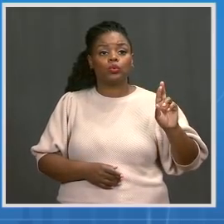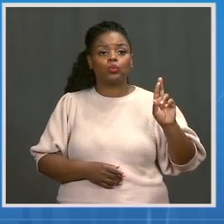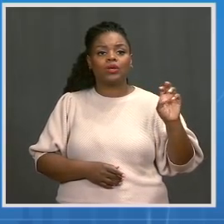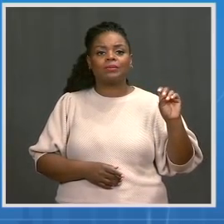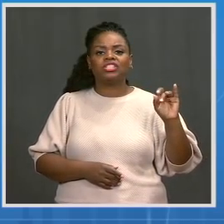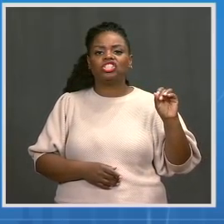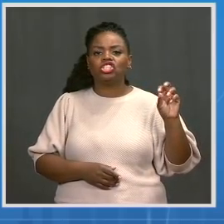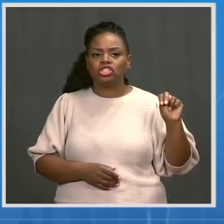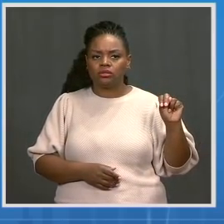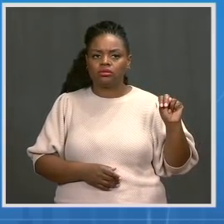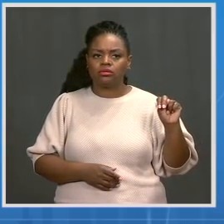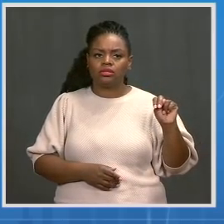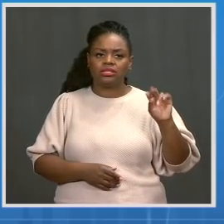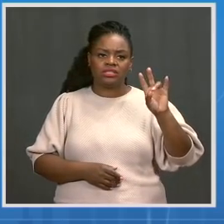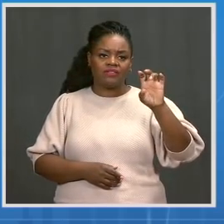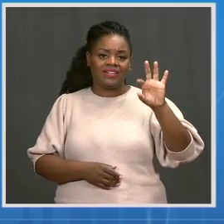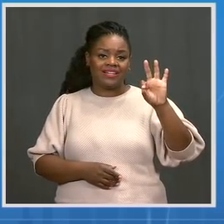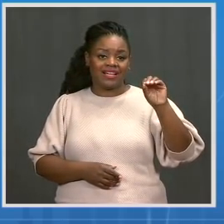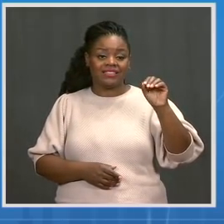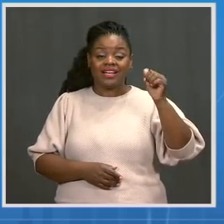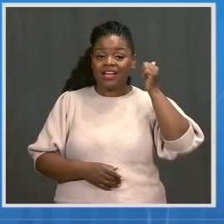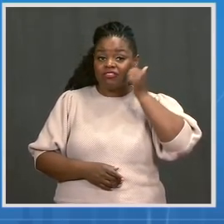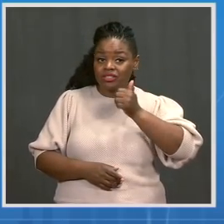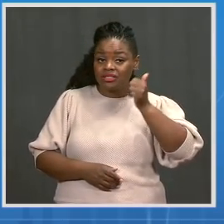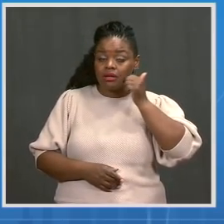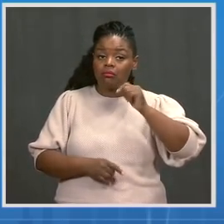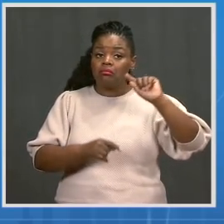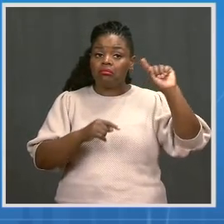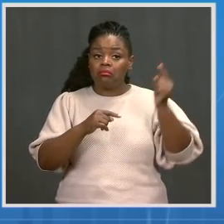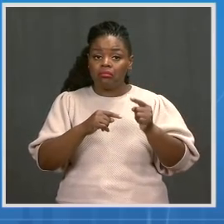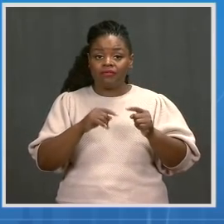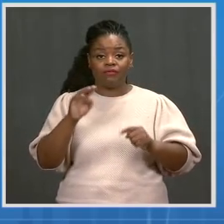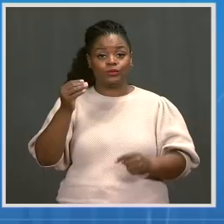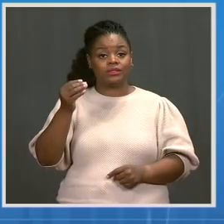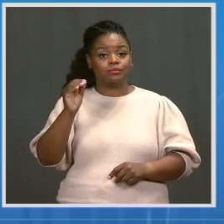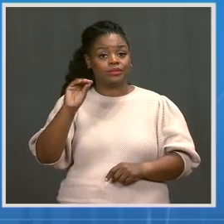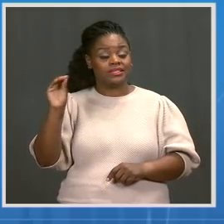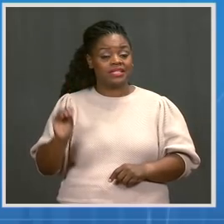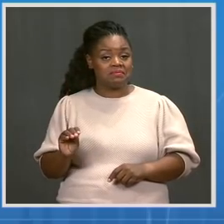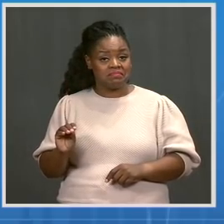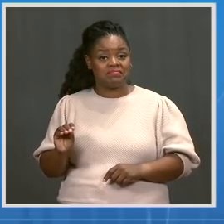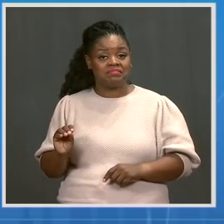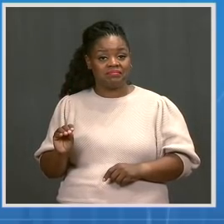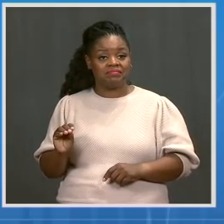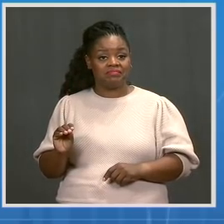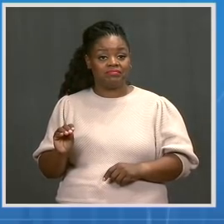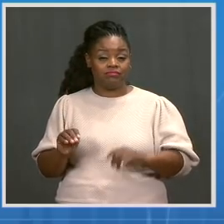a decrease of about 14 percent from the prior seven-day period. And the seven-day average of daily deaths